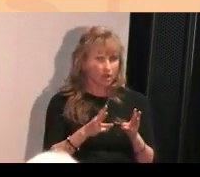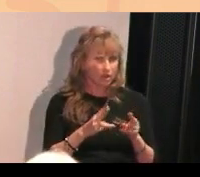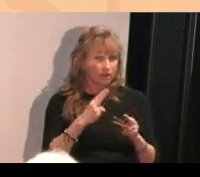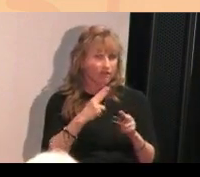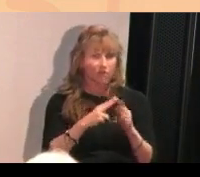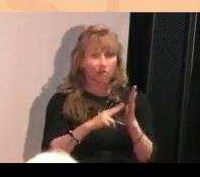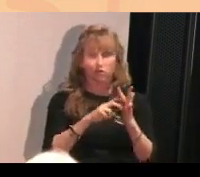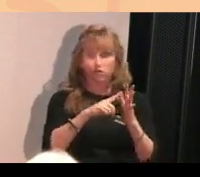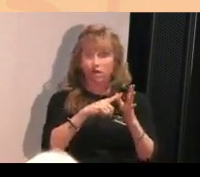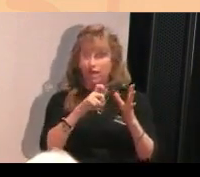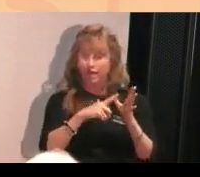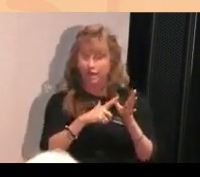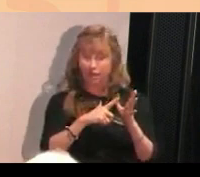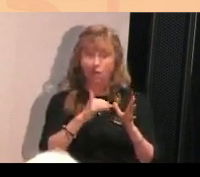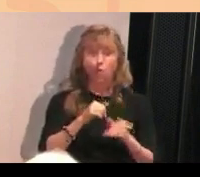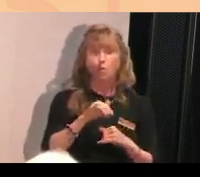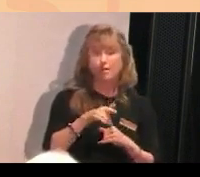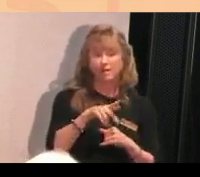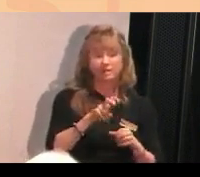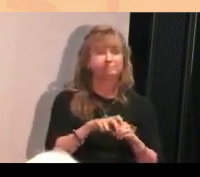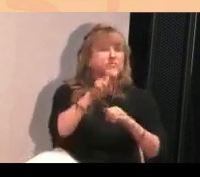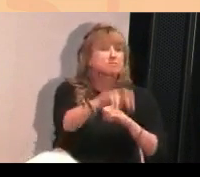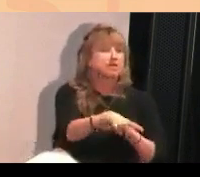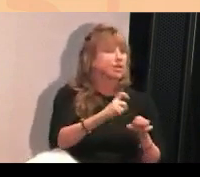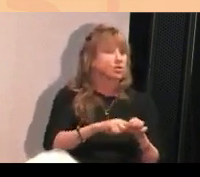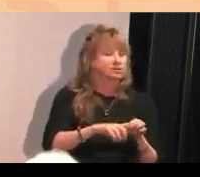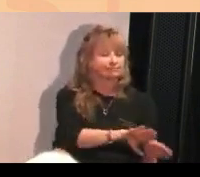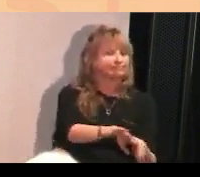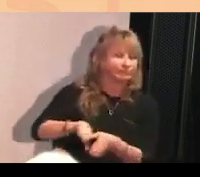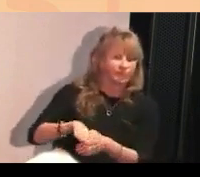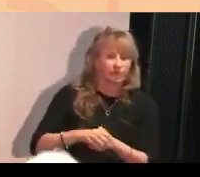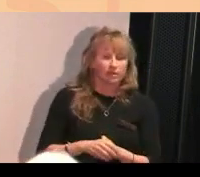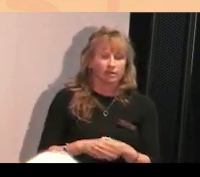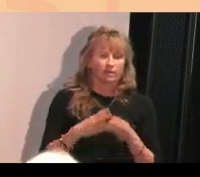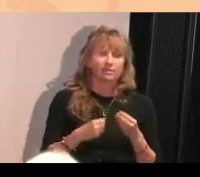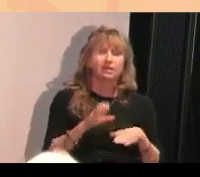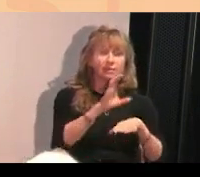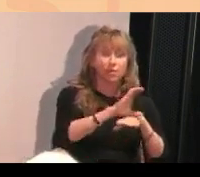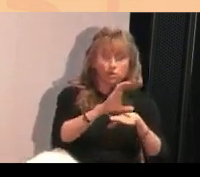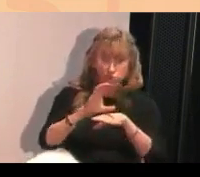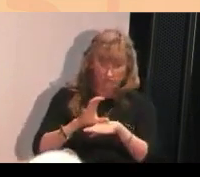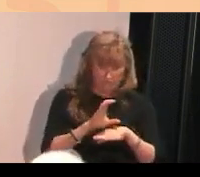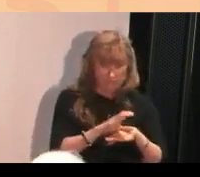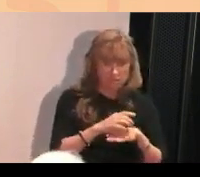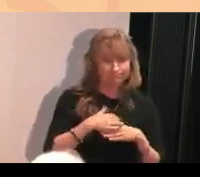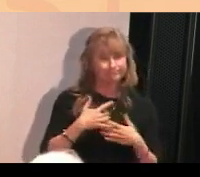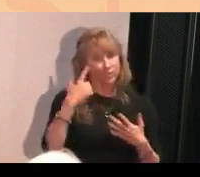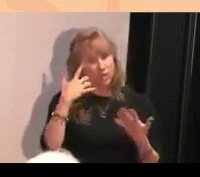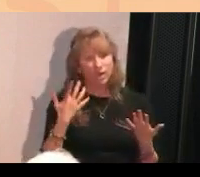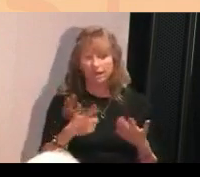chose to skip this question some consultation forums said it was too early to talk about the